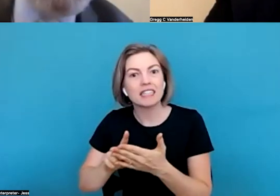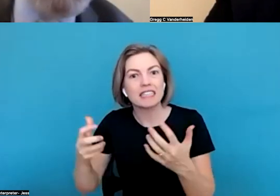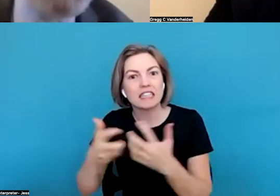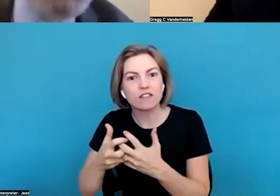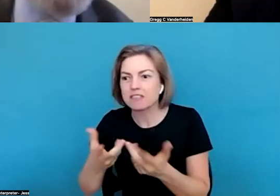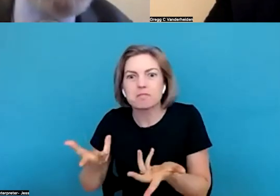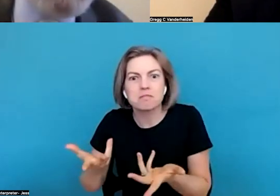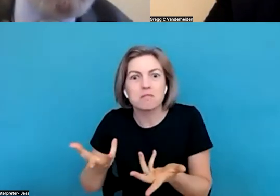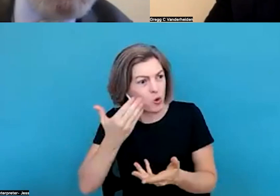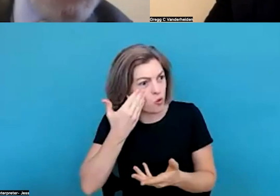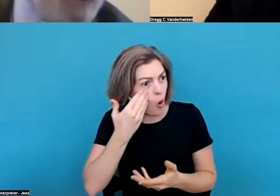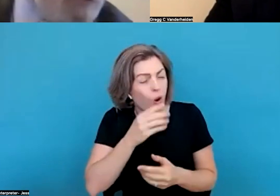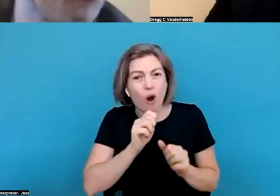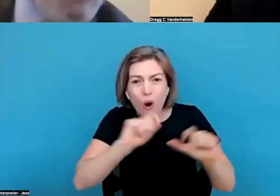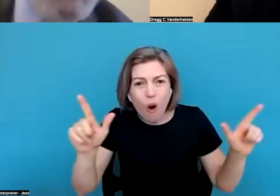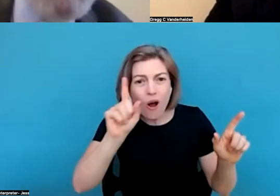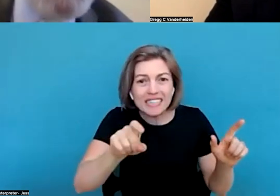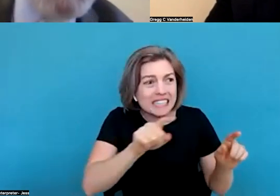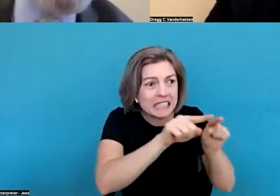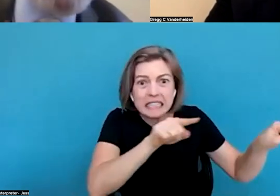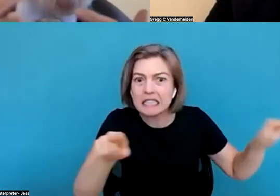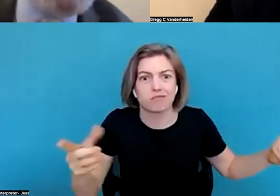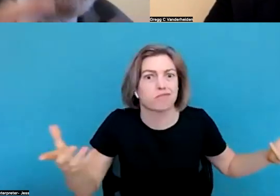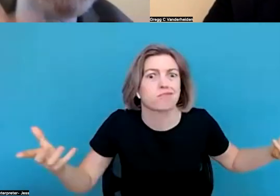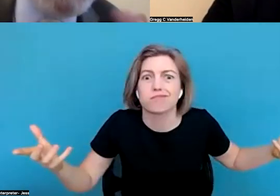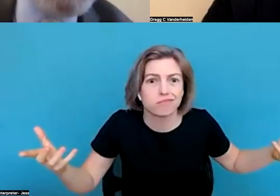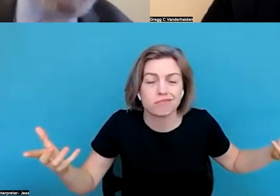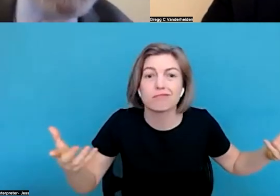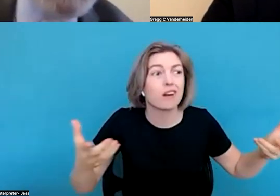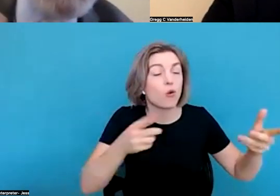The requirements are extremely diverse, but if there's a feedback loop that